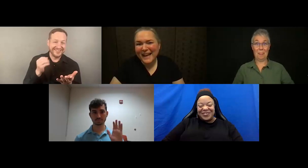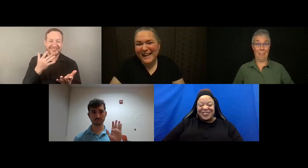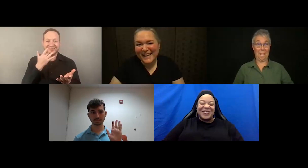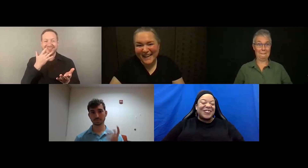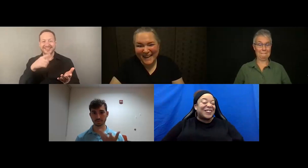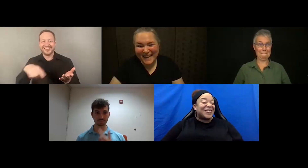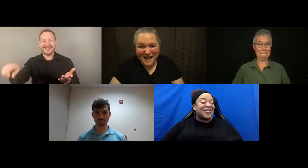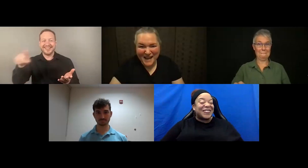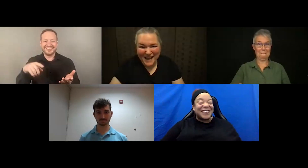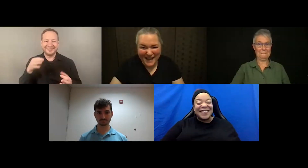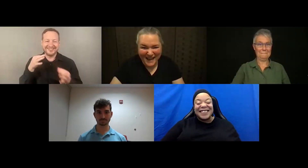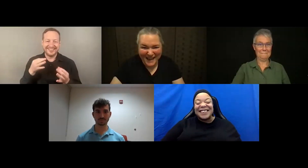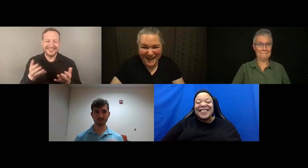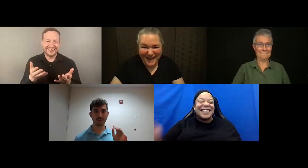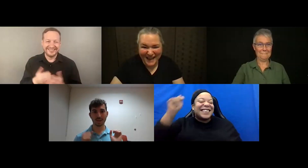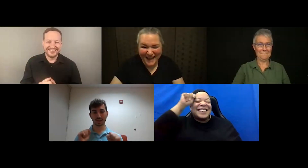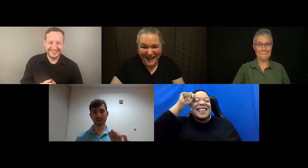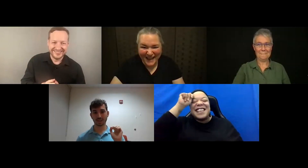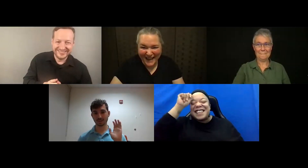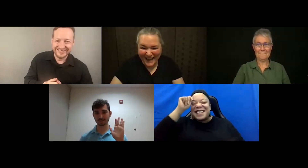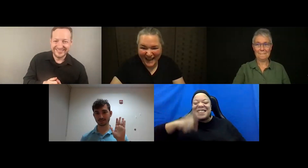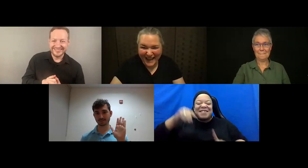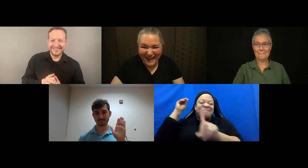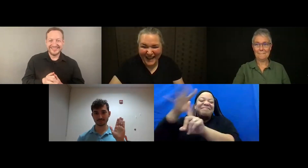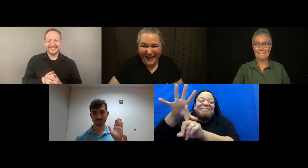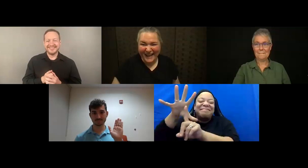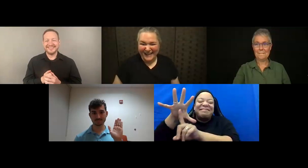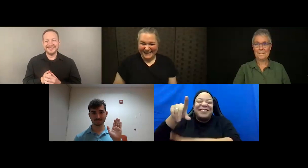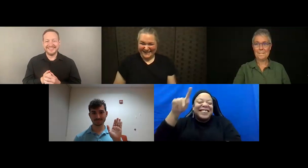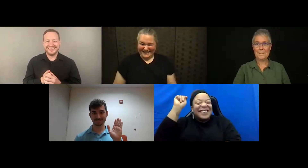Tim: I don't mind giving an introduction unless somebody else has a wants to go into it?